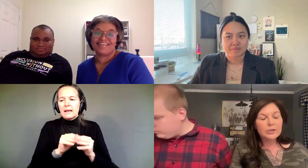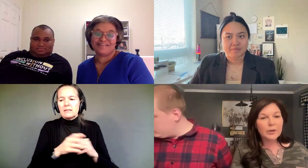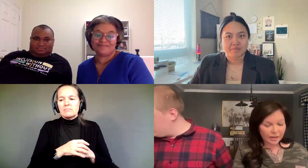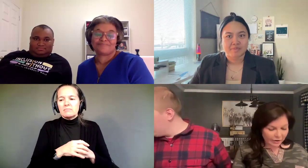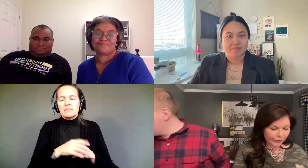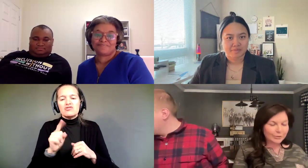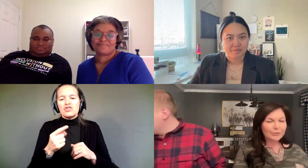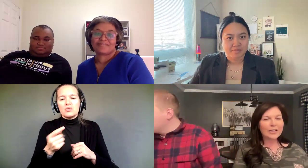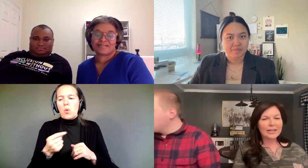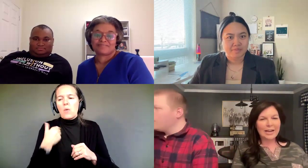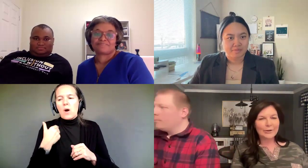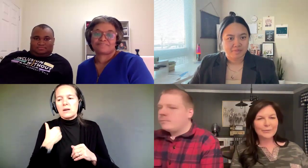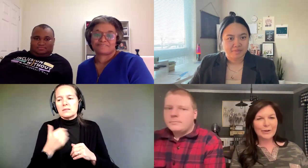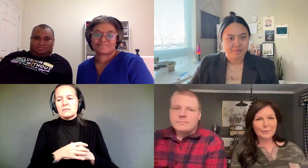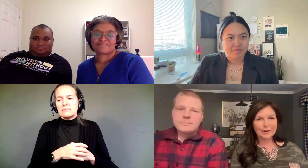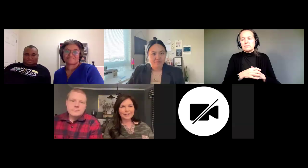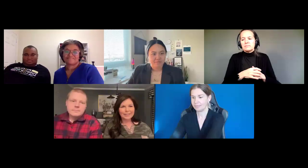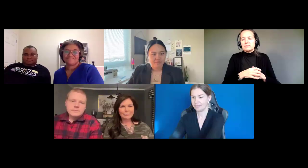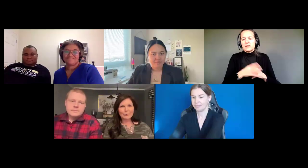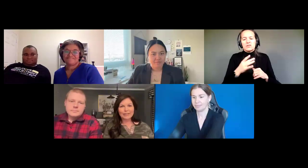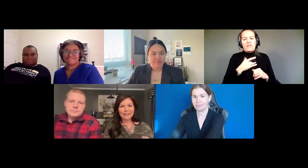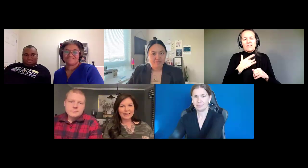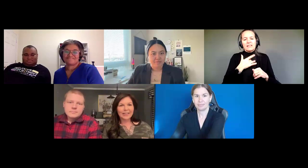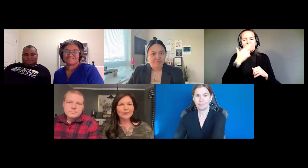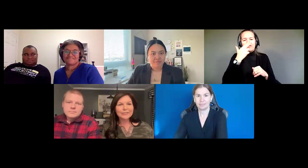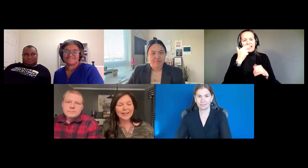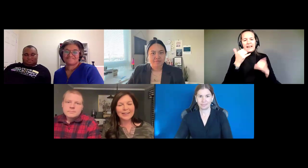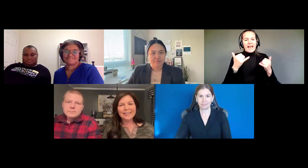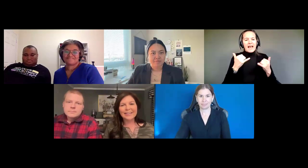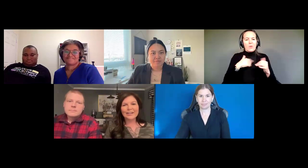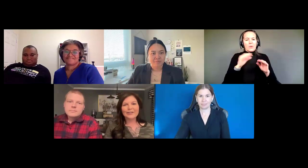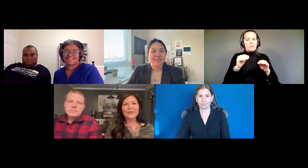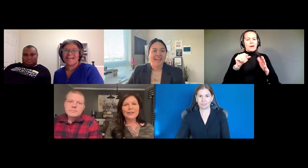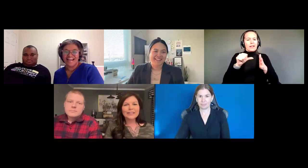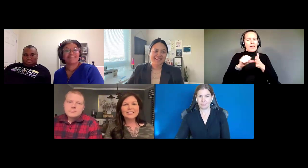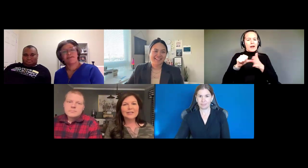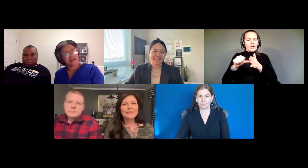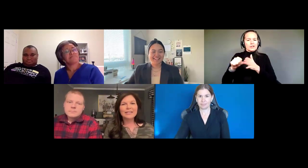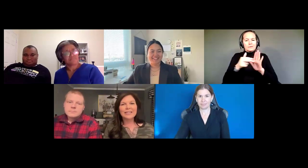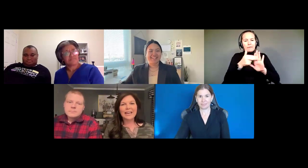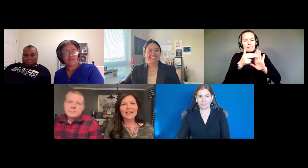So, again, it feels funny now that we're putting, like, letters on it and calling it something,